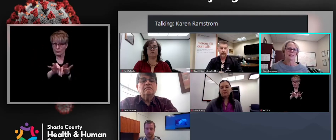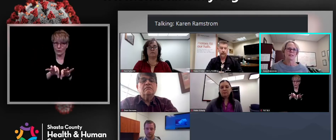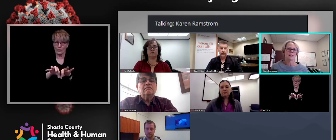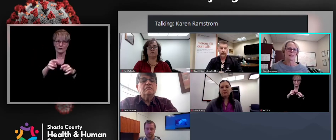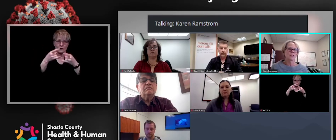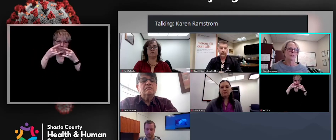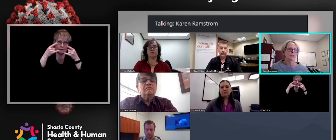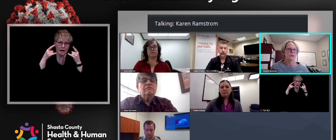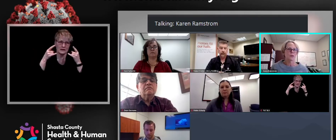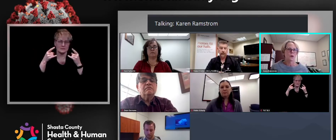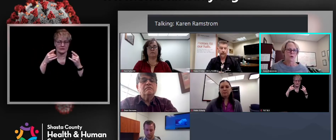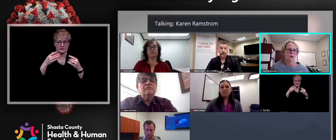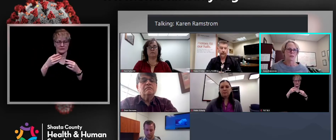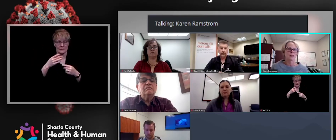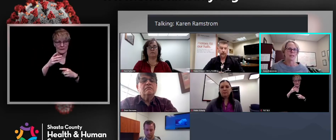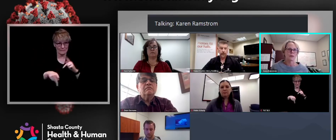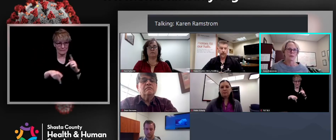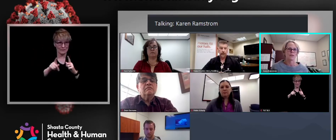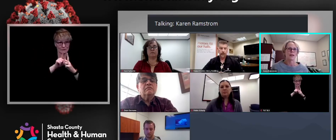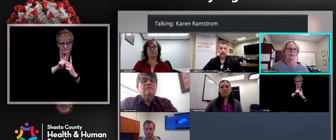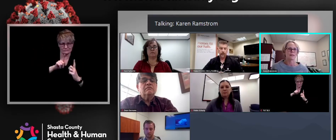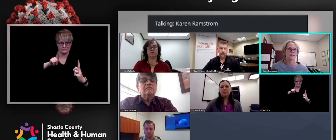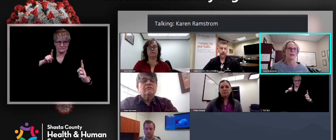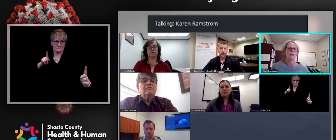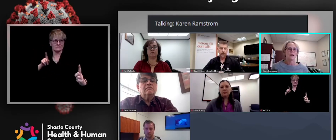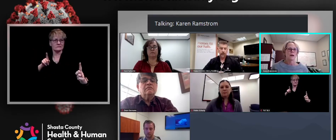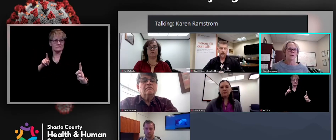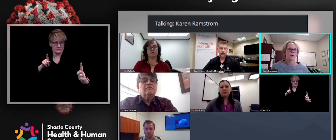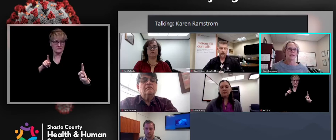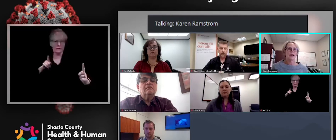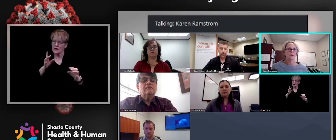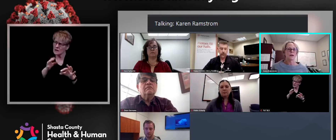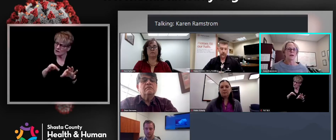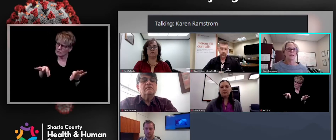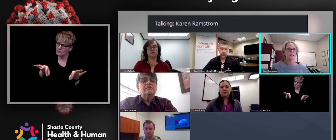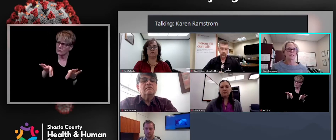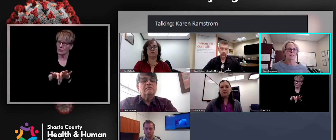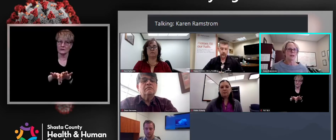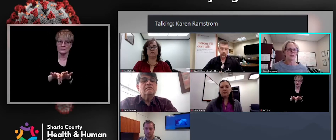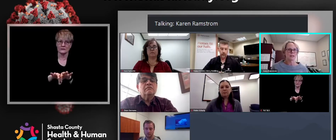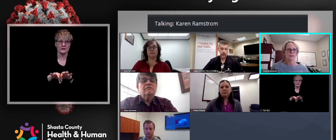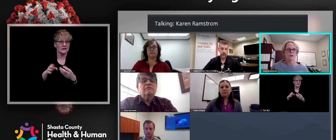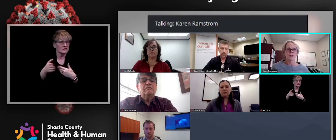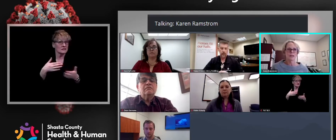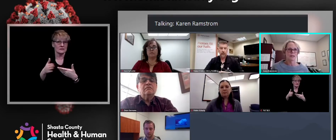that continues to be so important, even with vaccine rolling out. It's not to the degree